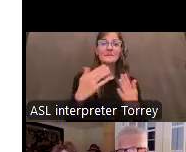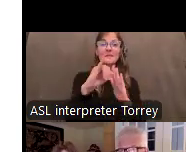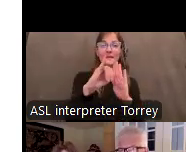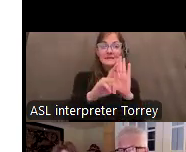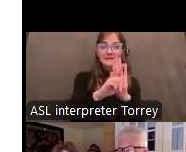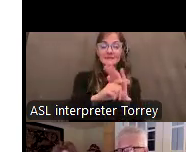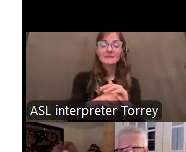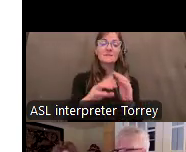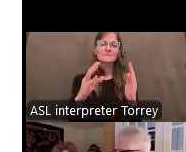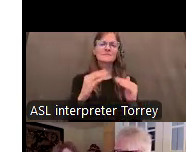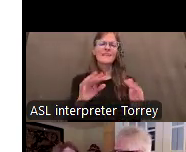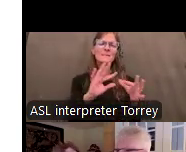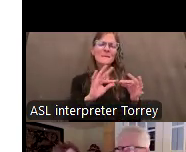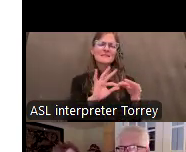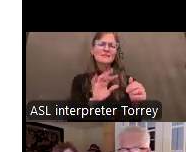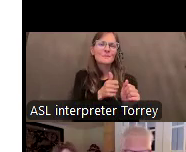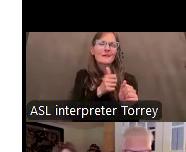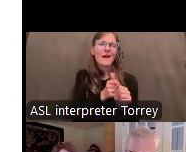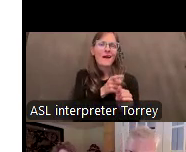That's what we want the public to come to know WisCaregivers as.